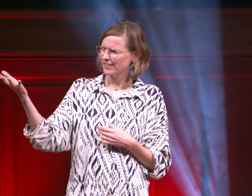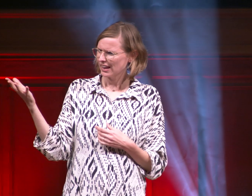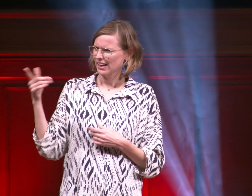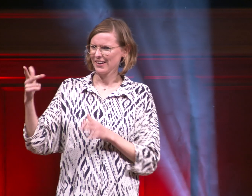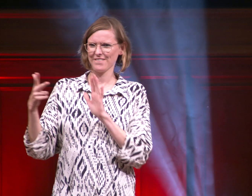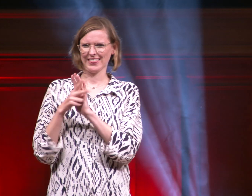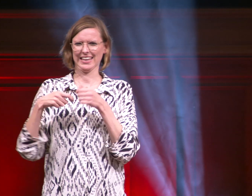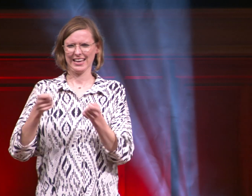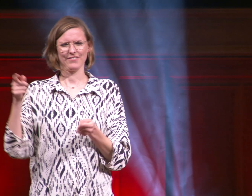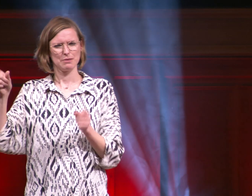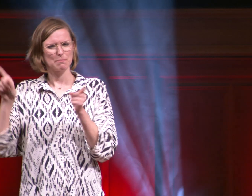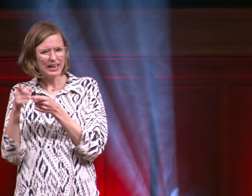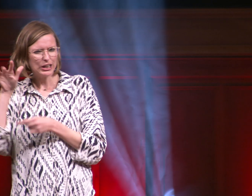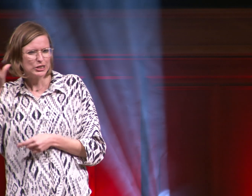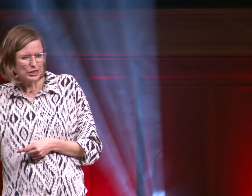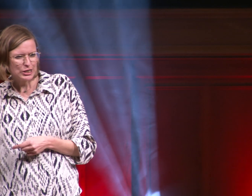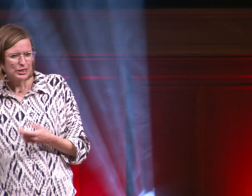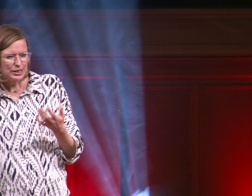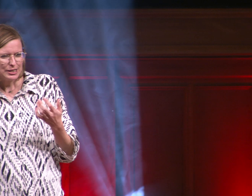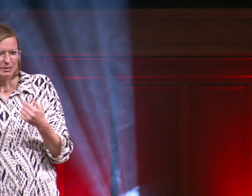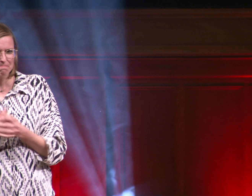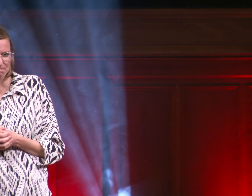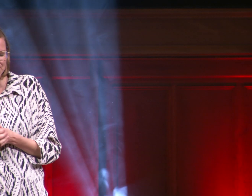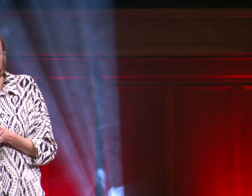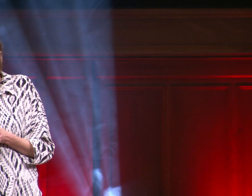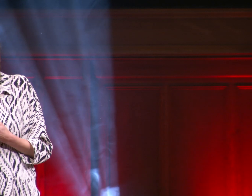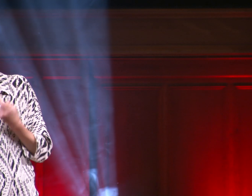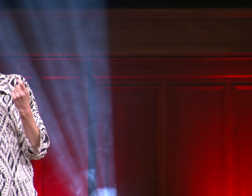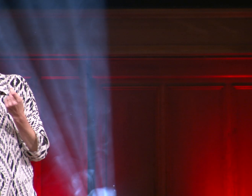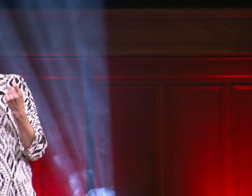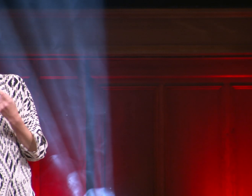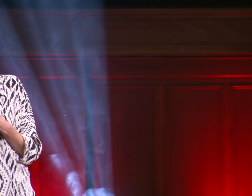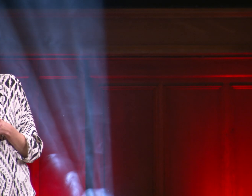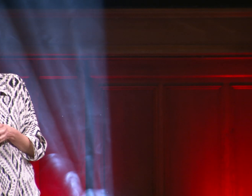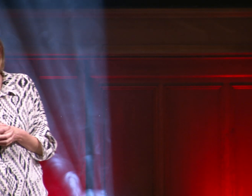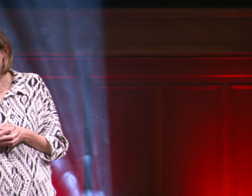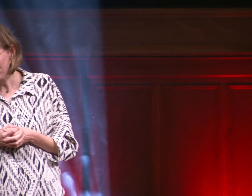or does the society give me this disability?